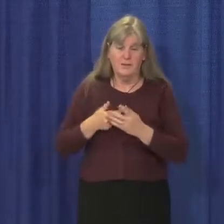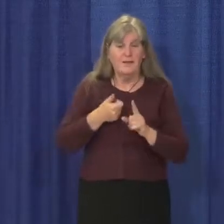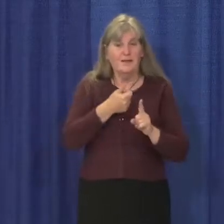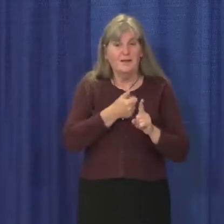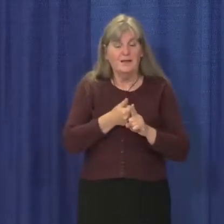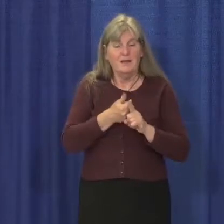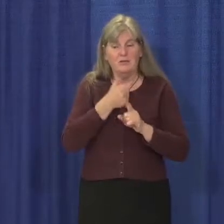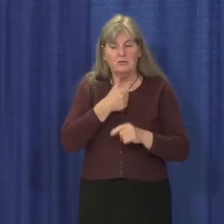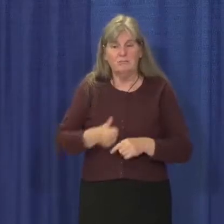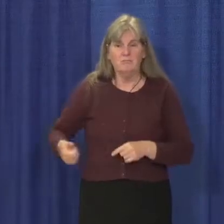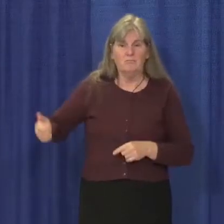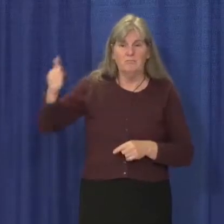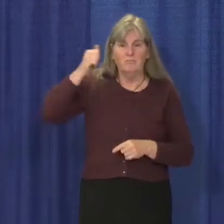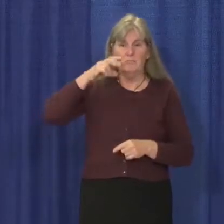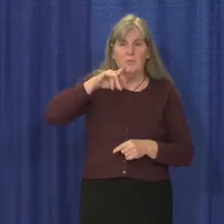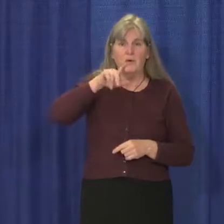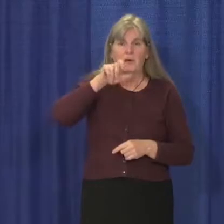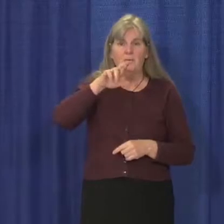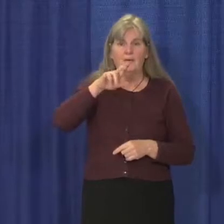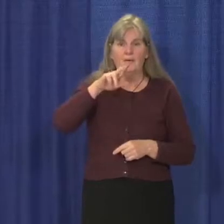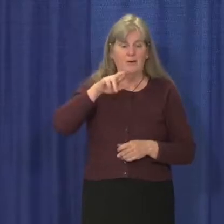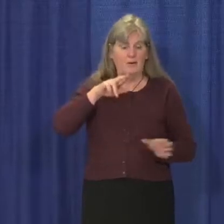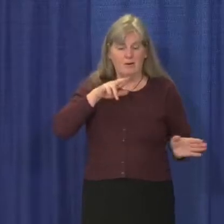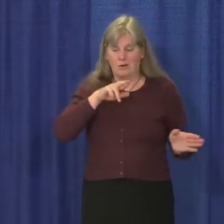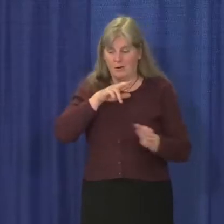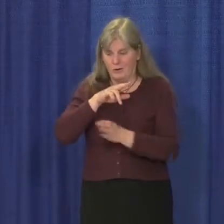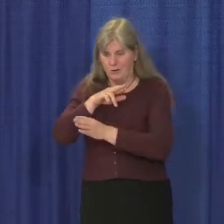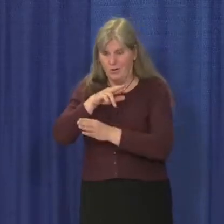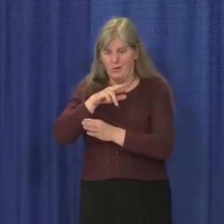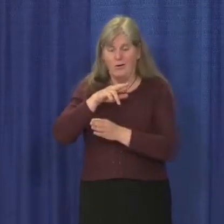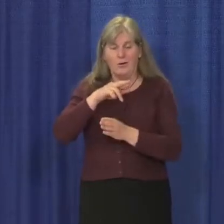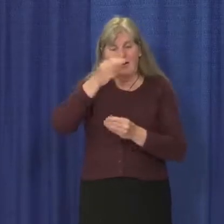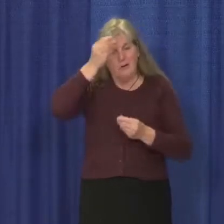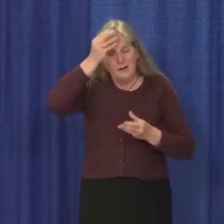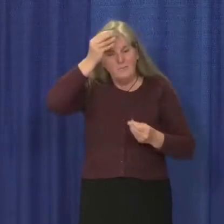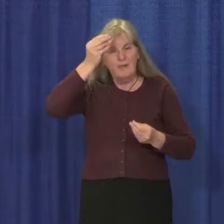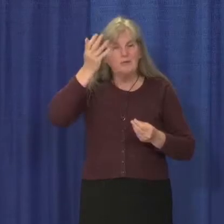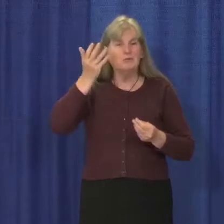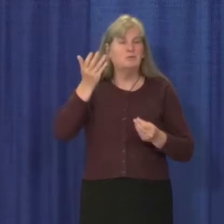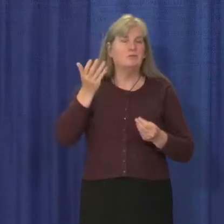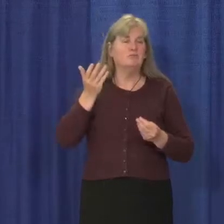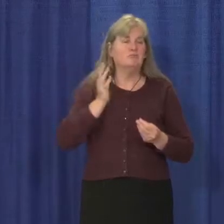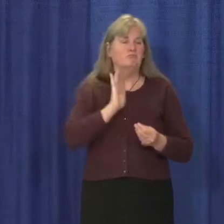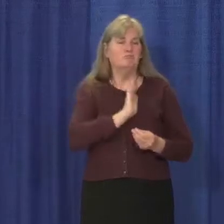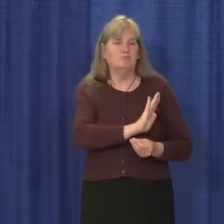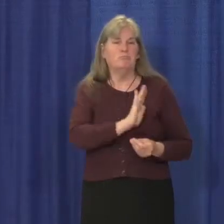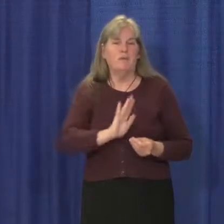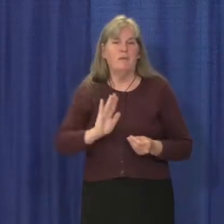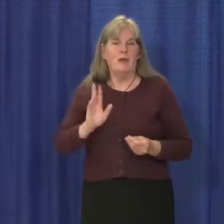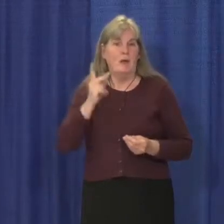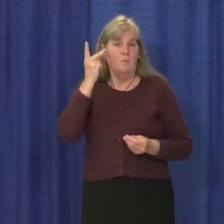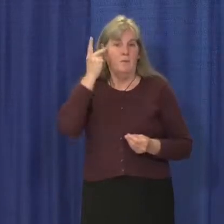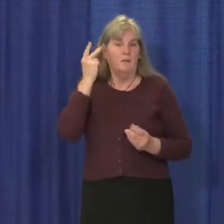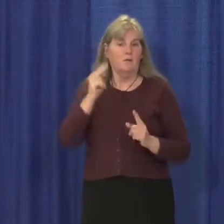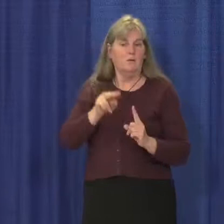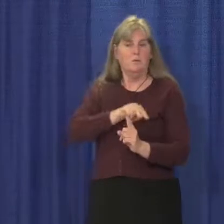fantastic job of taking to the federal government not only there clinical point of view but